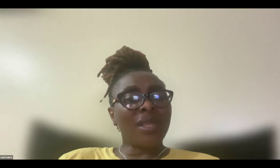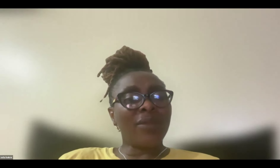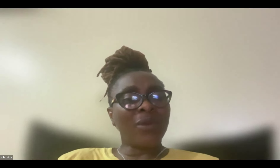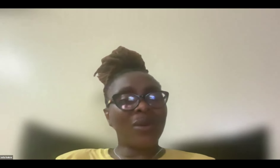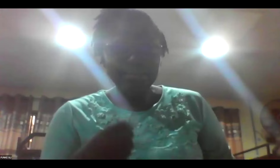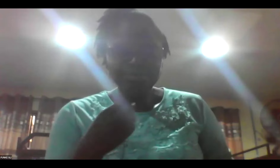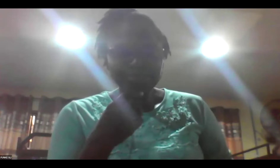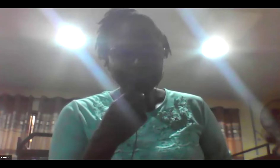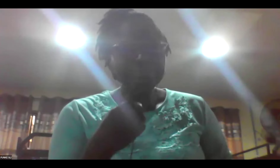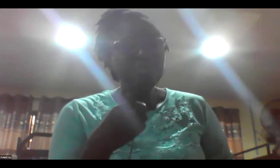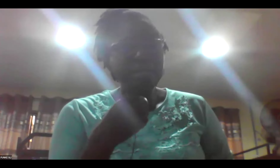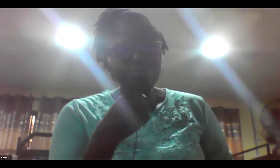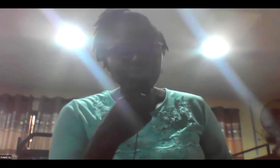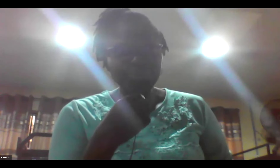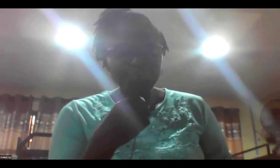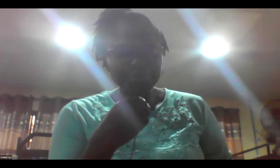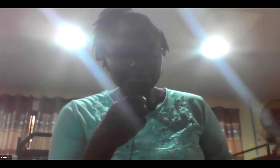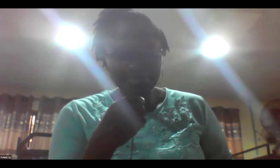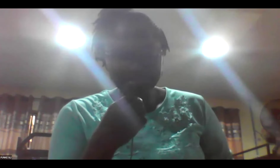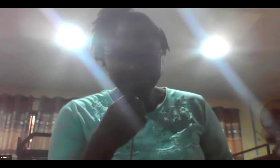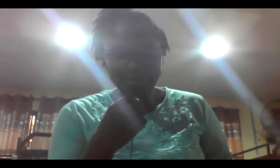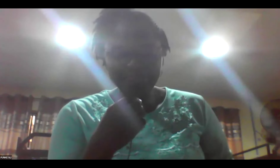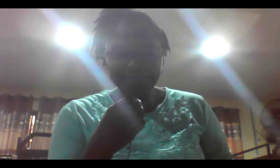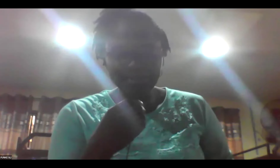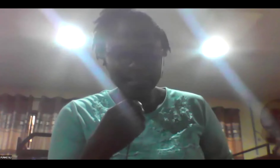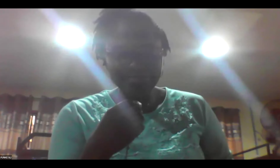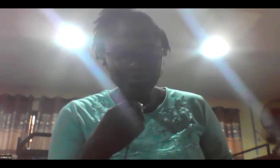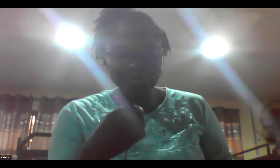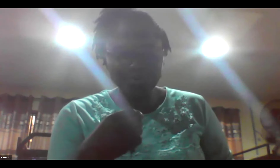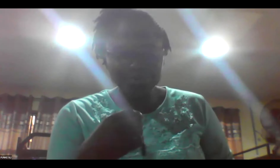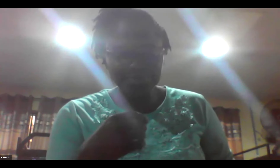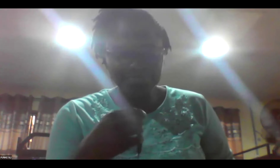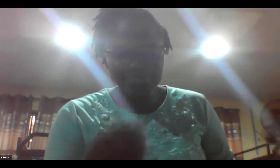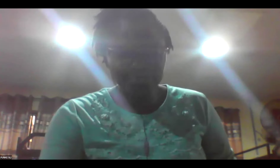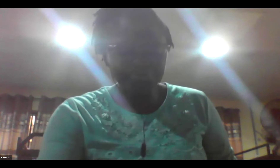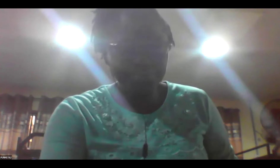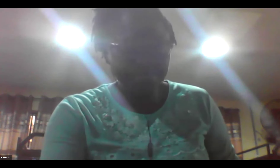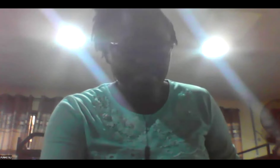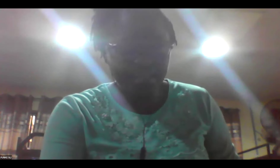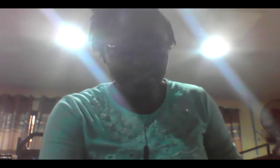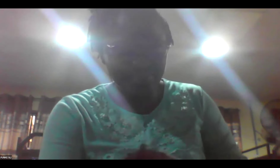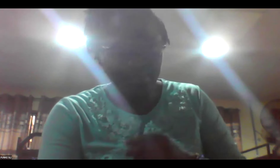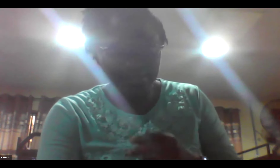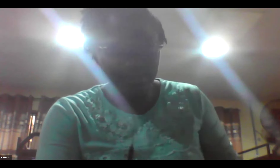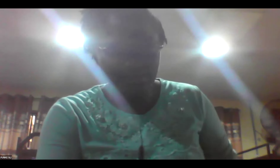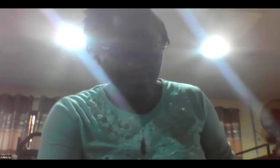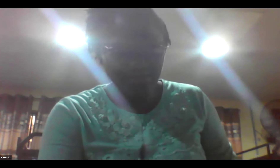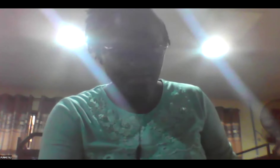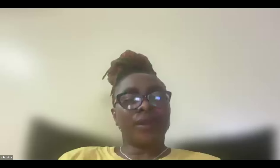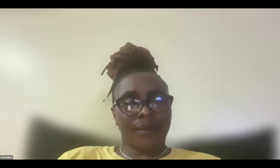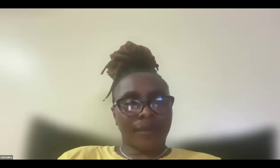No, I'm with you. It was power failure. I have to look for, miss. The light is back.